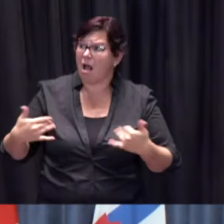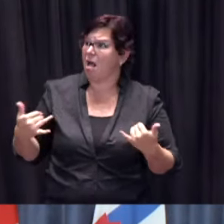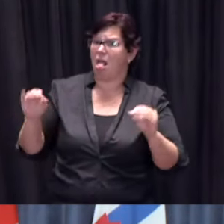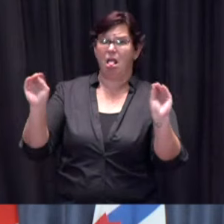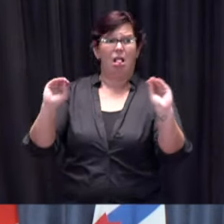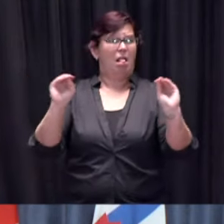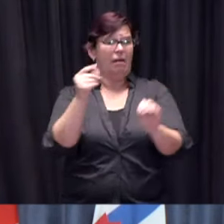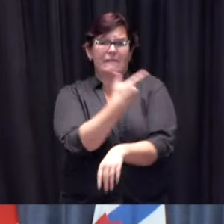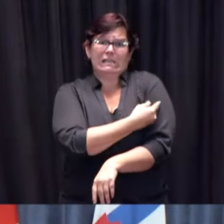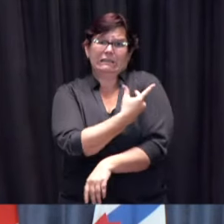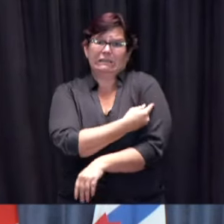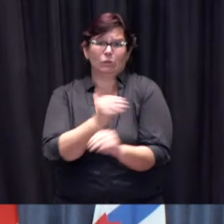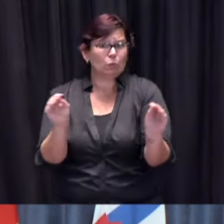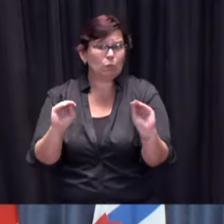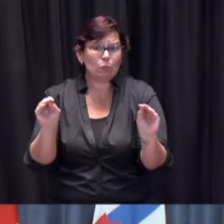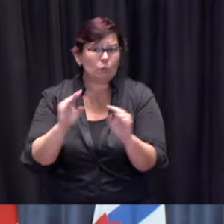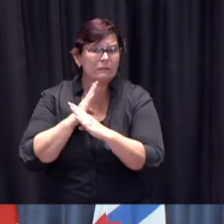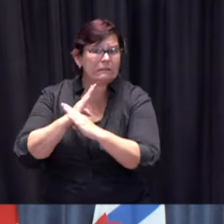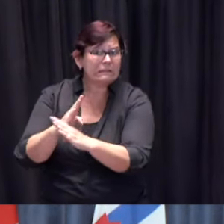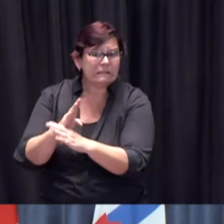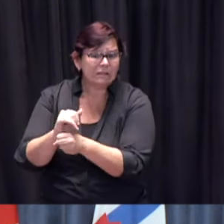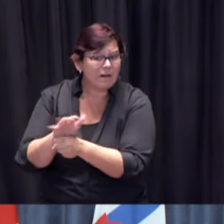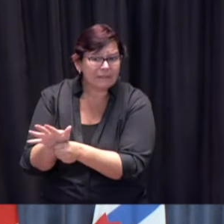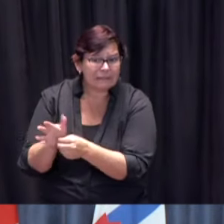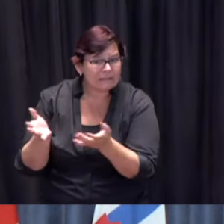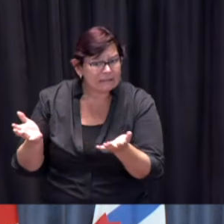also note that the measures were outlining here